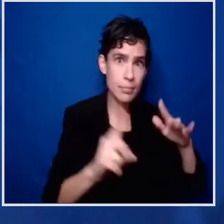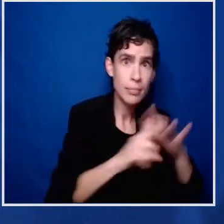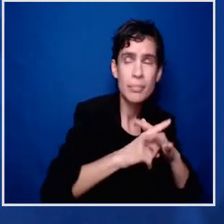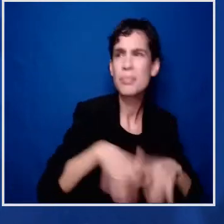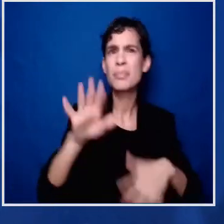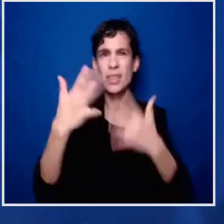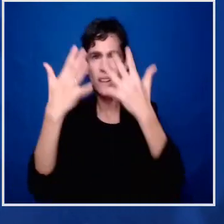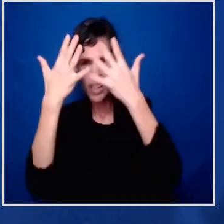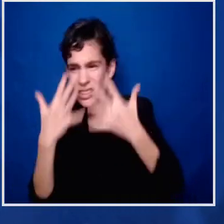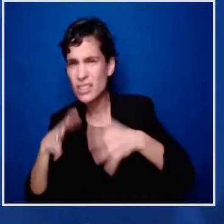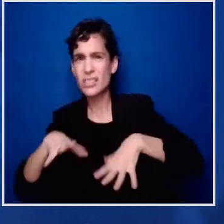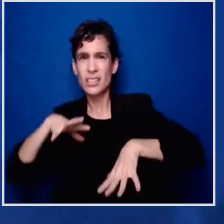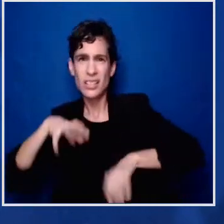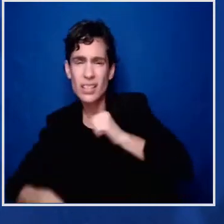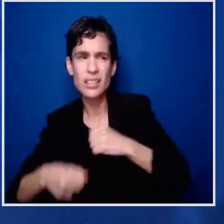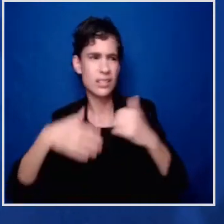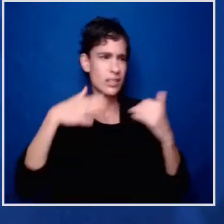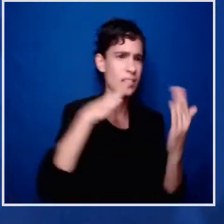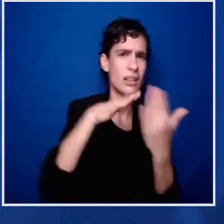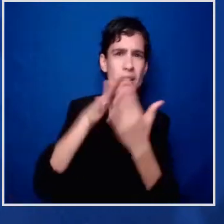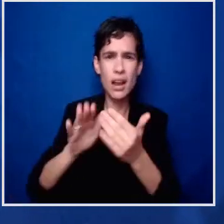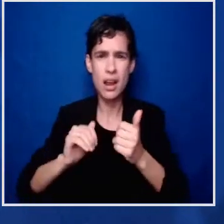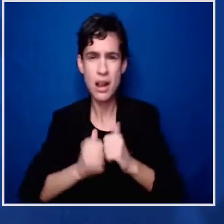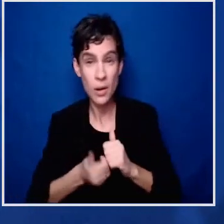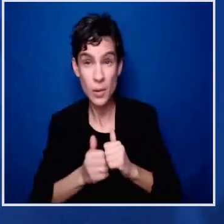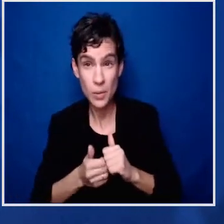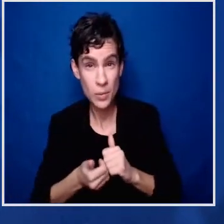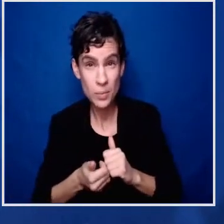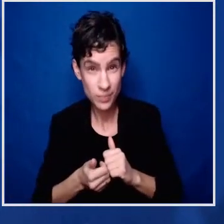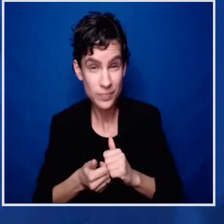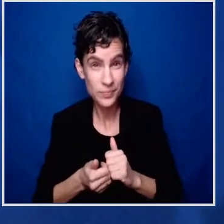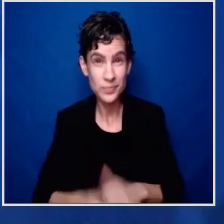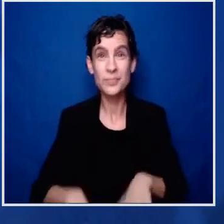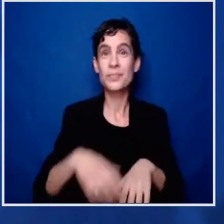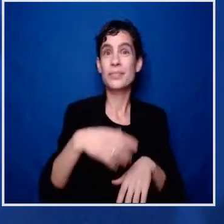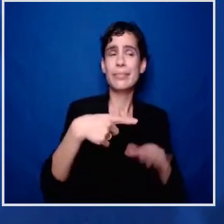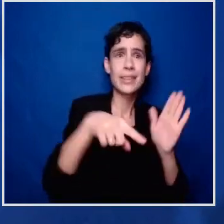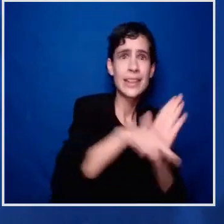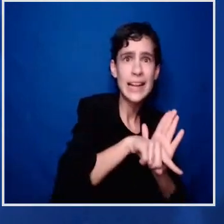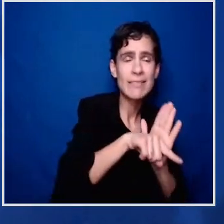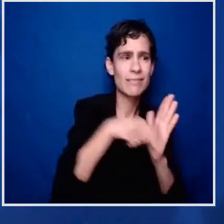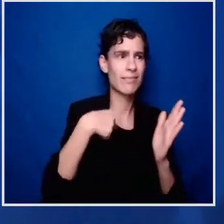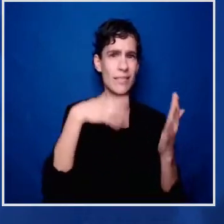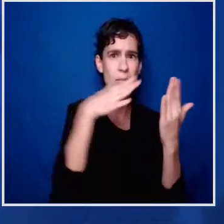MEETING UNCERTAINTY AND DESPAIR WITH COMMUNITY AND ACTION.